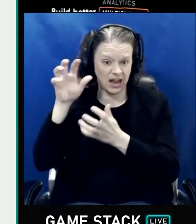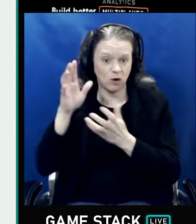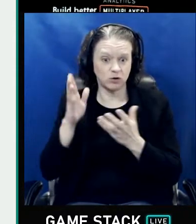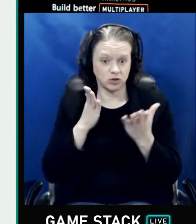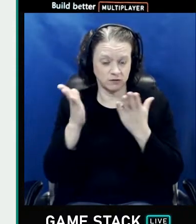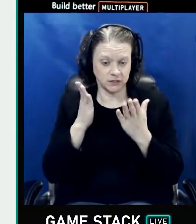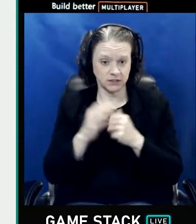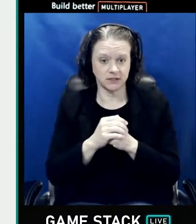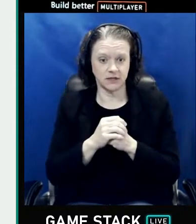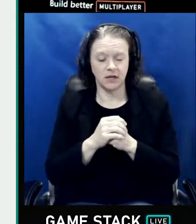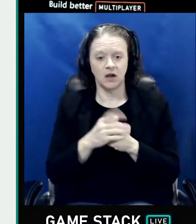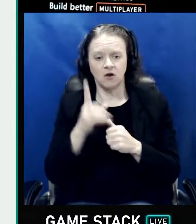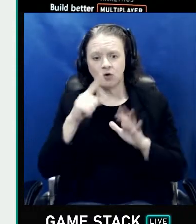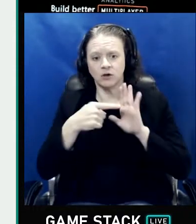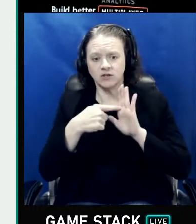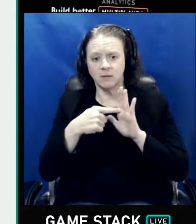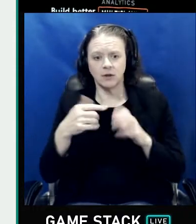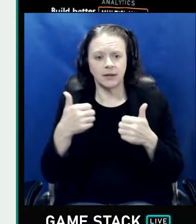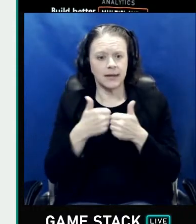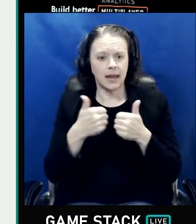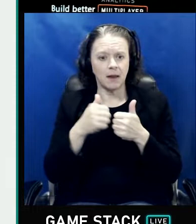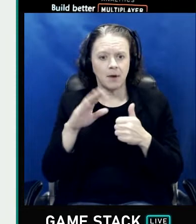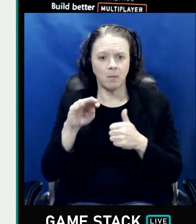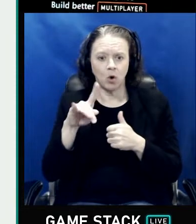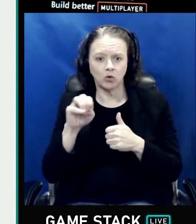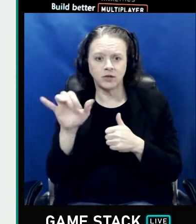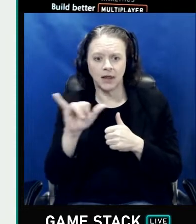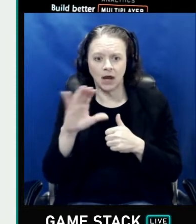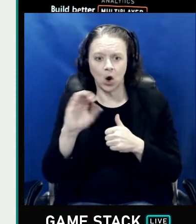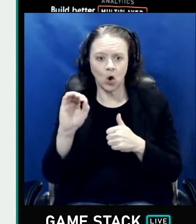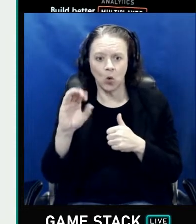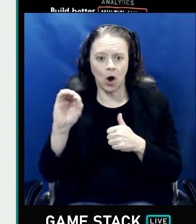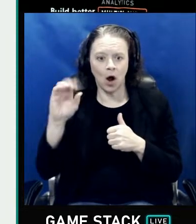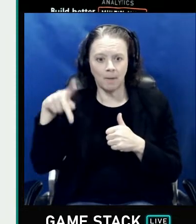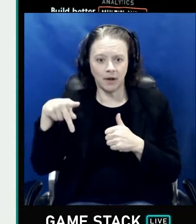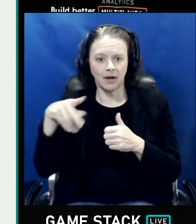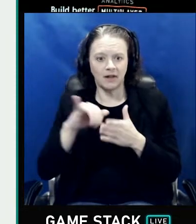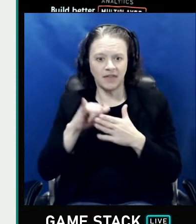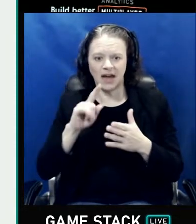game modes like co-op, that really just need a quick and simple setup of networking and chat party spin-up.